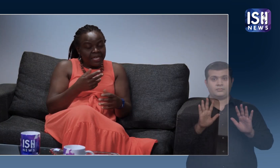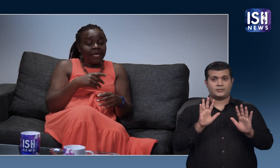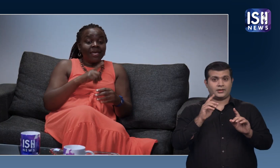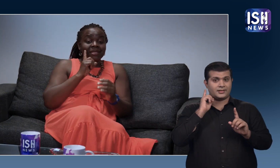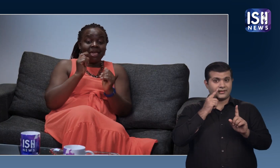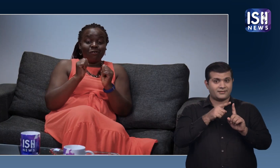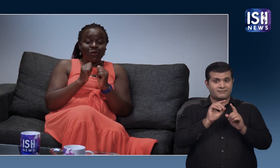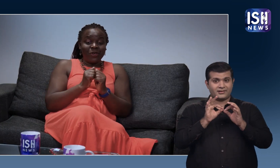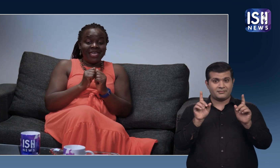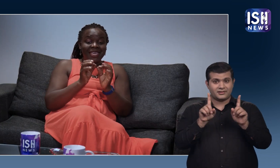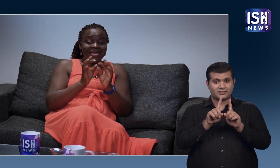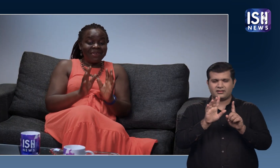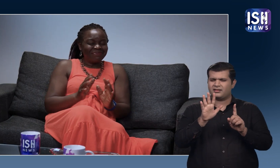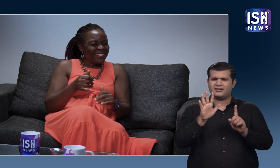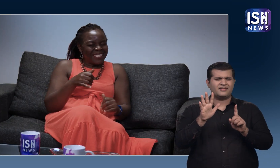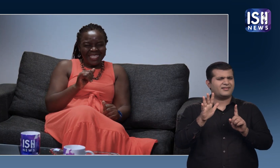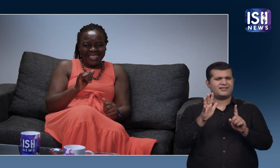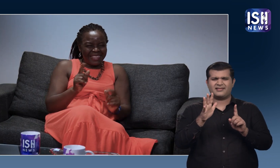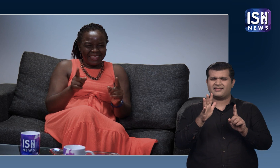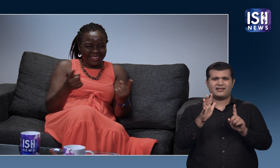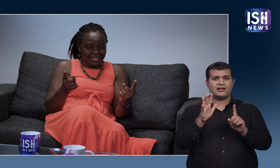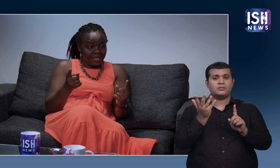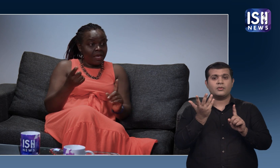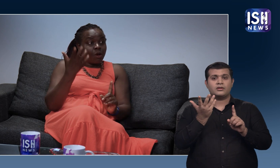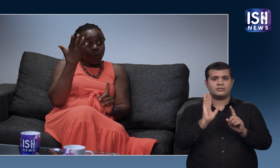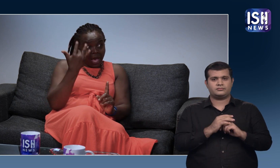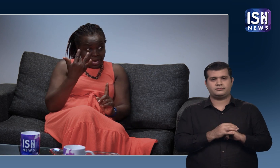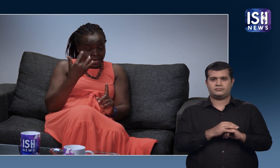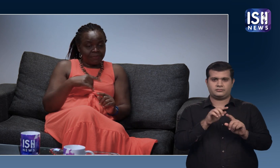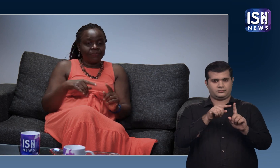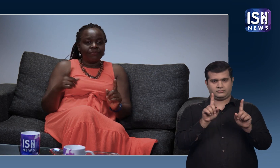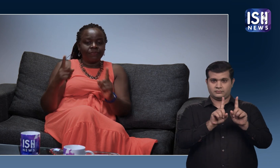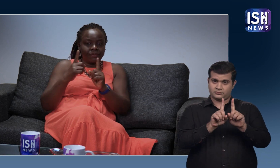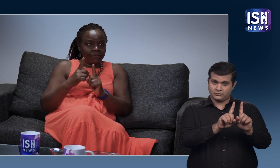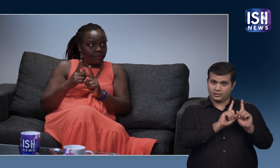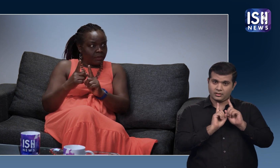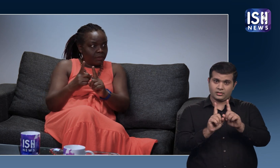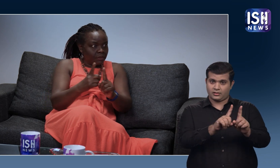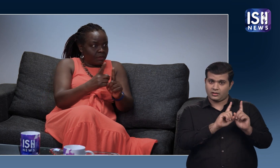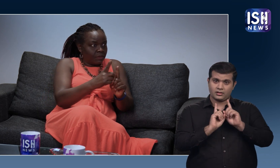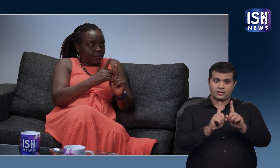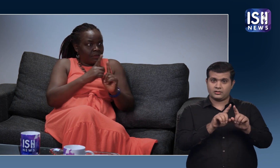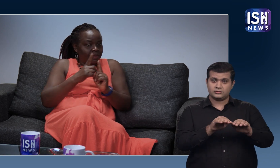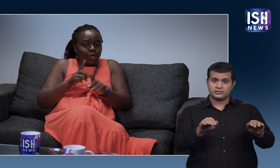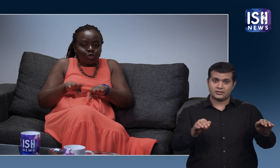Well! With the interpreter, still it would not work because the interpreter would have to be with the student all the time.